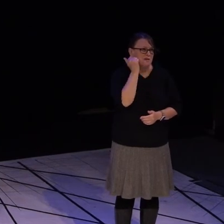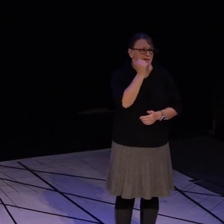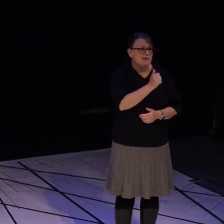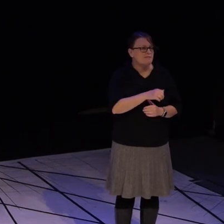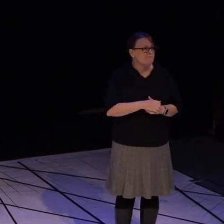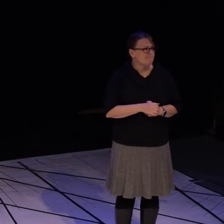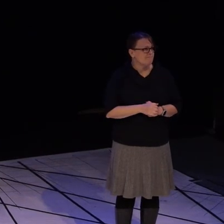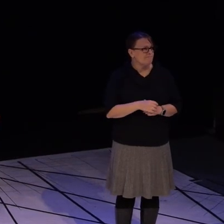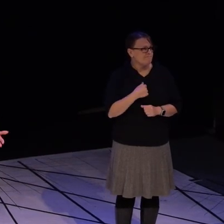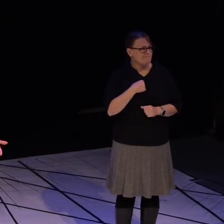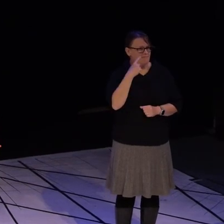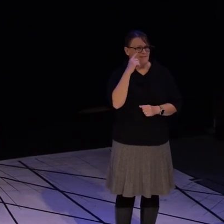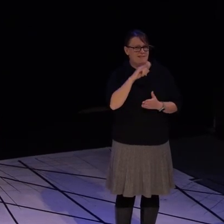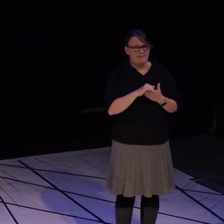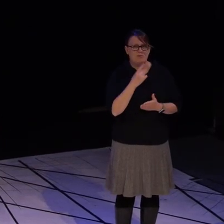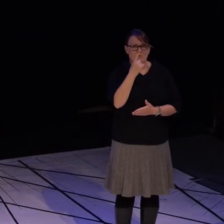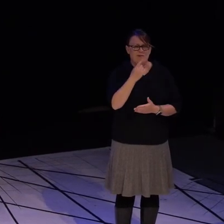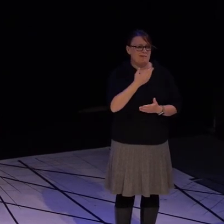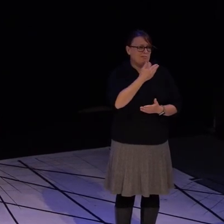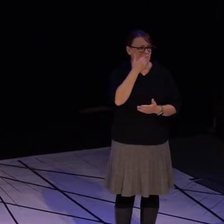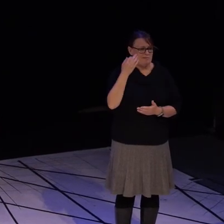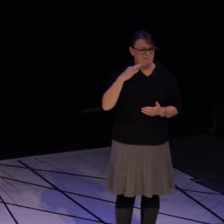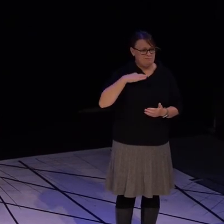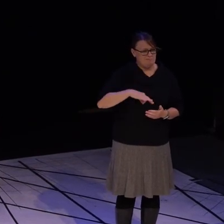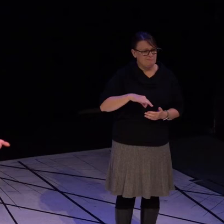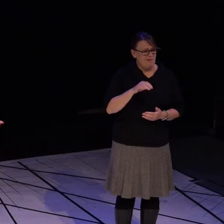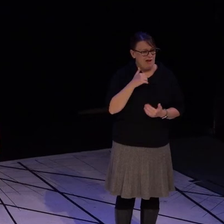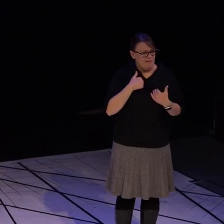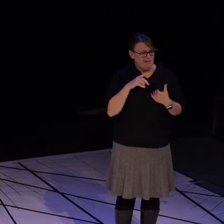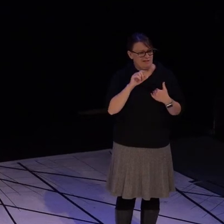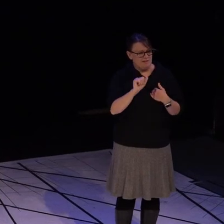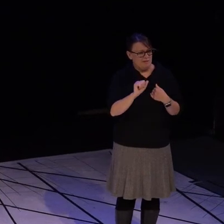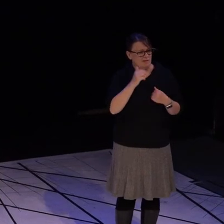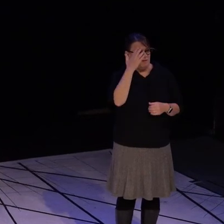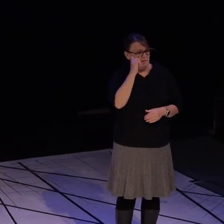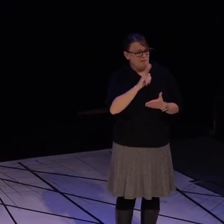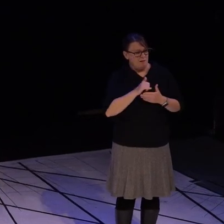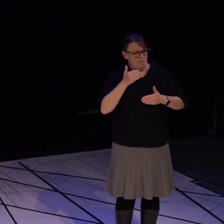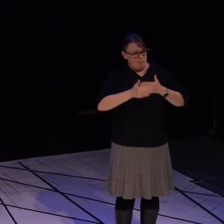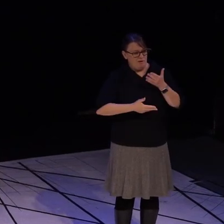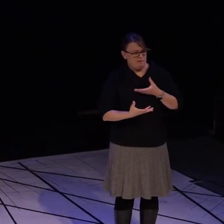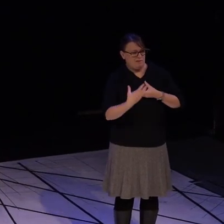I think it's one of the best assets of having a disability because this process is ingrained in me.